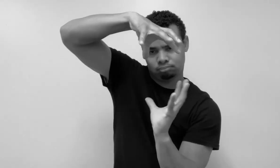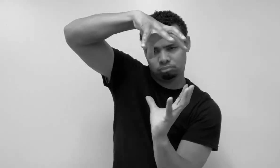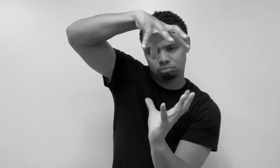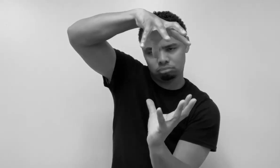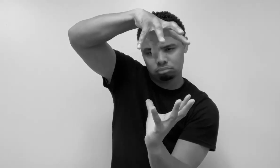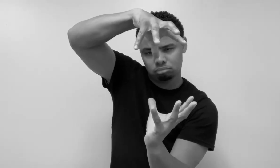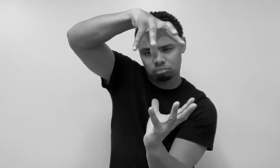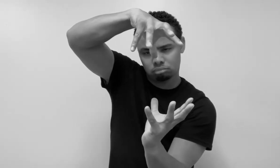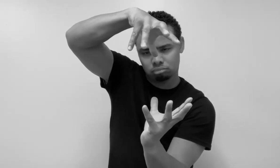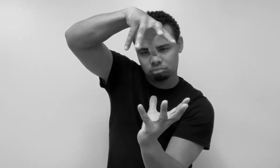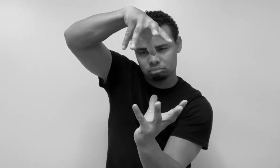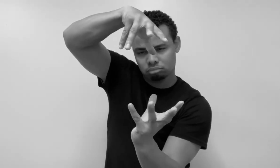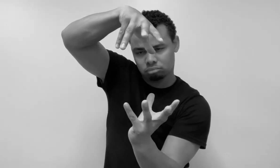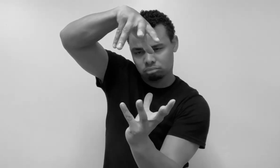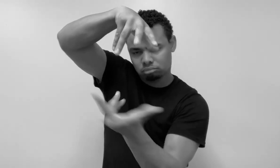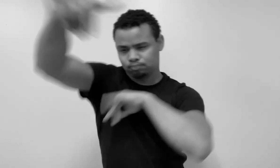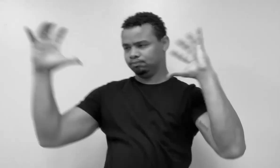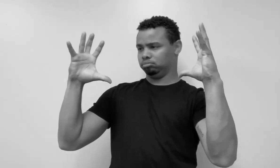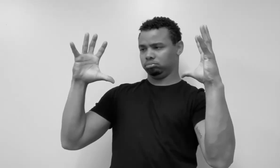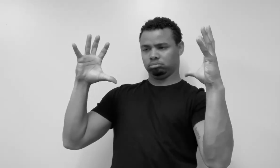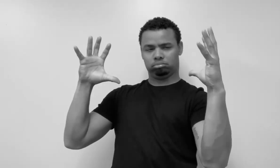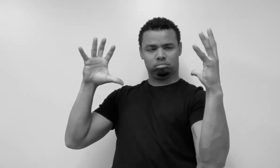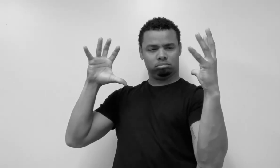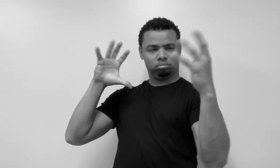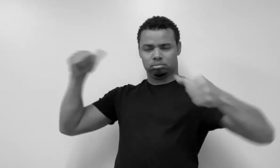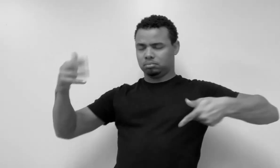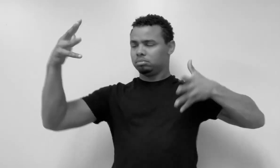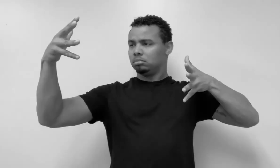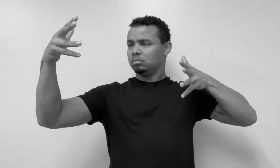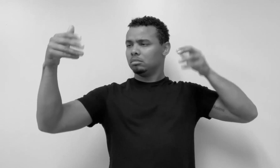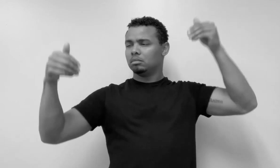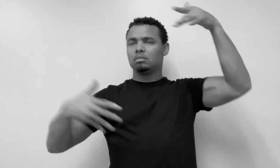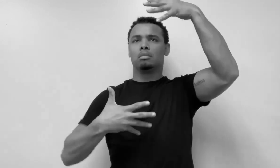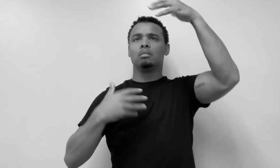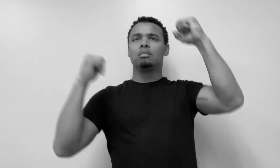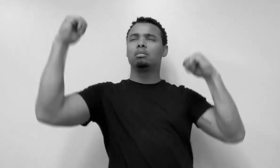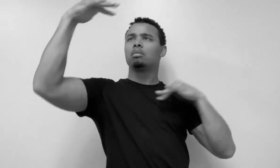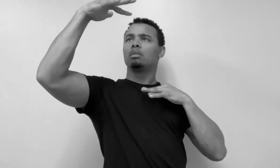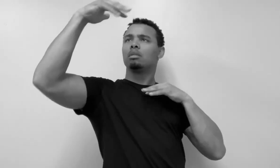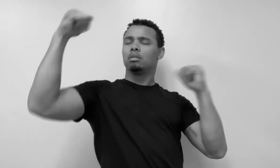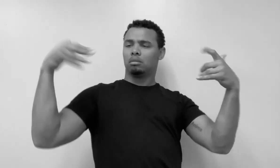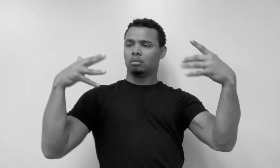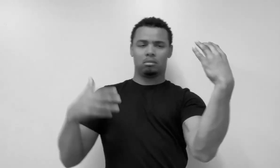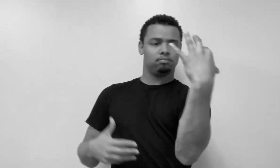ENHANCE Clouds swirl.